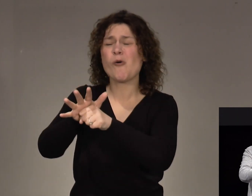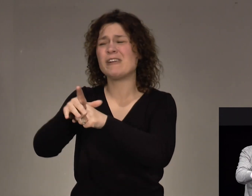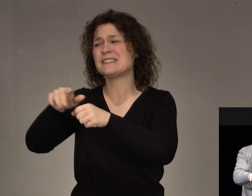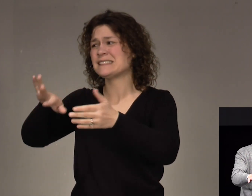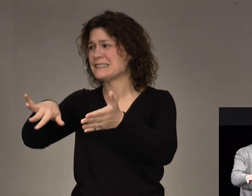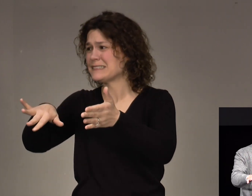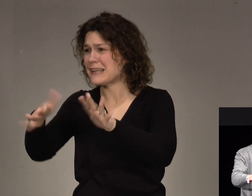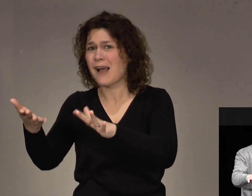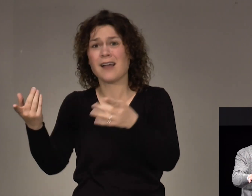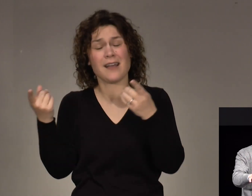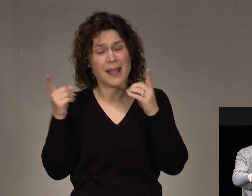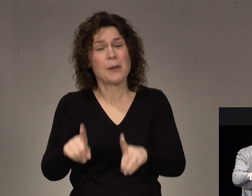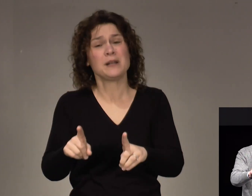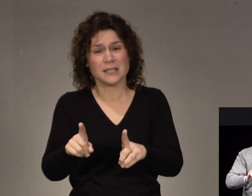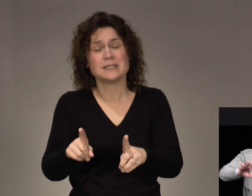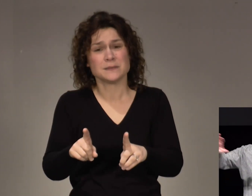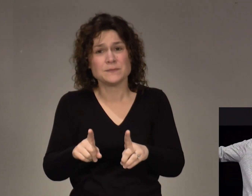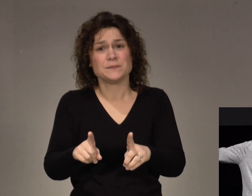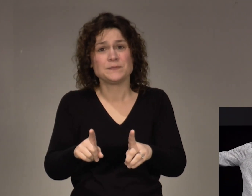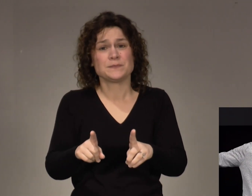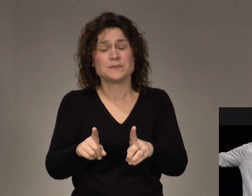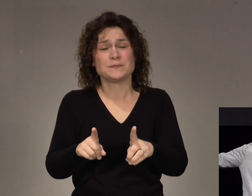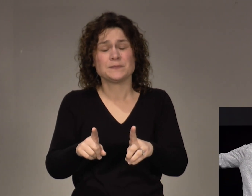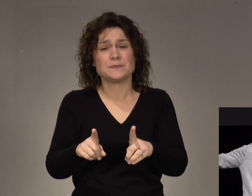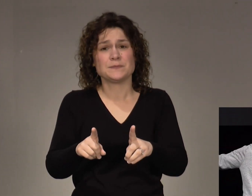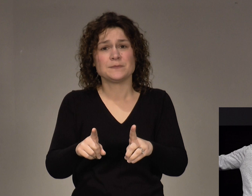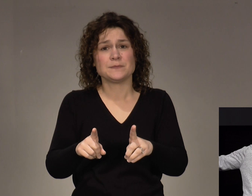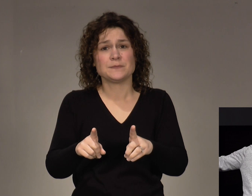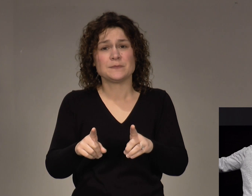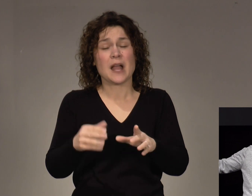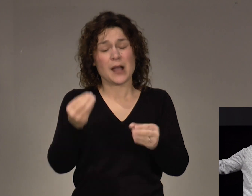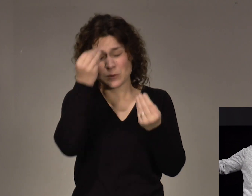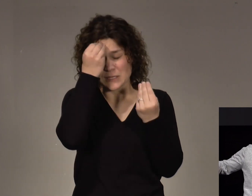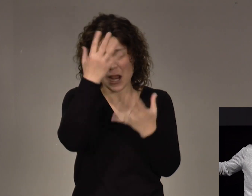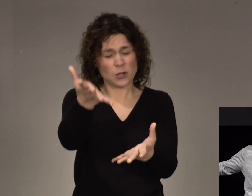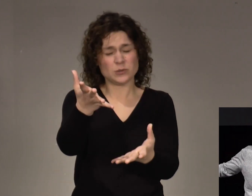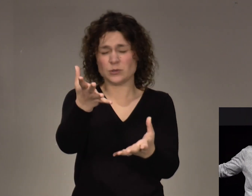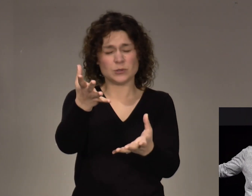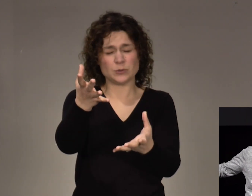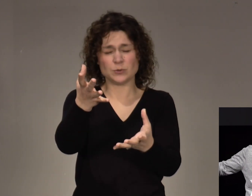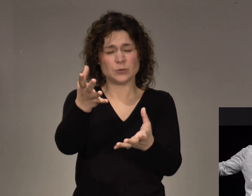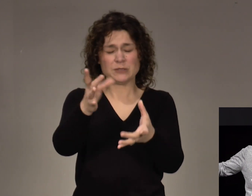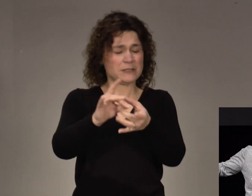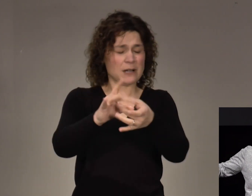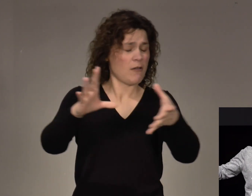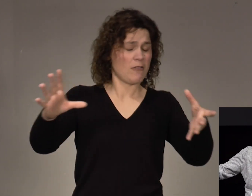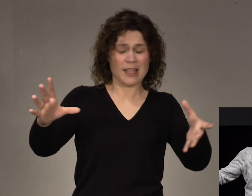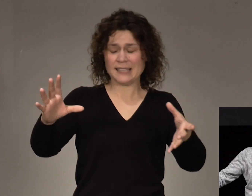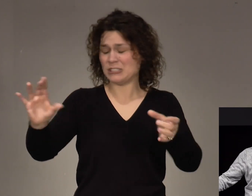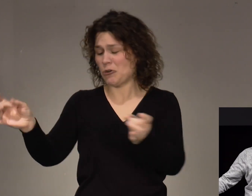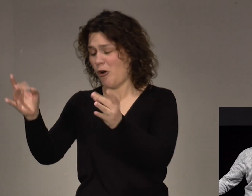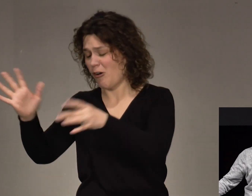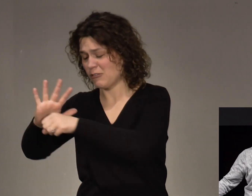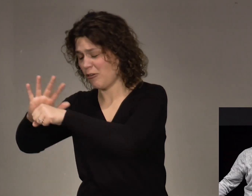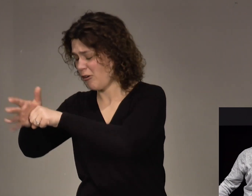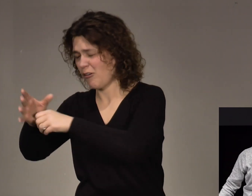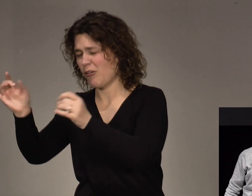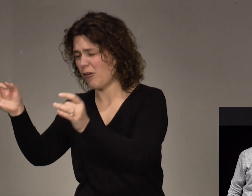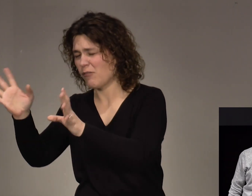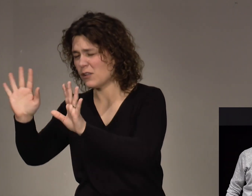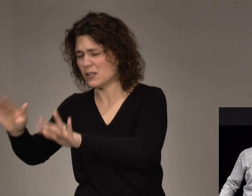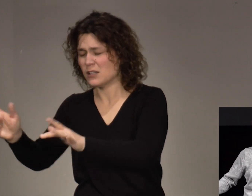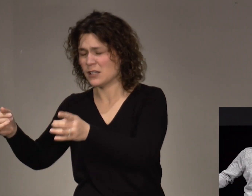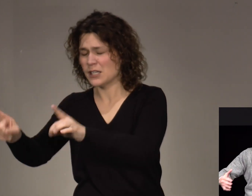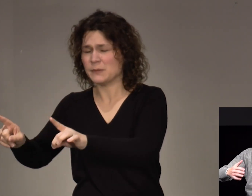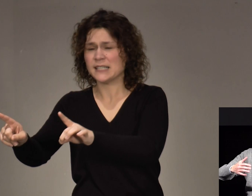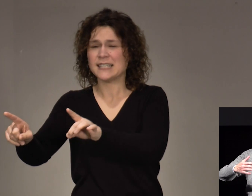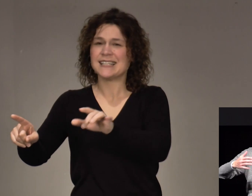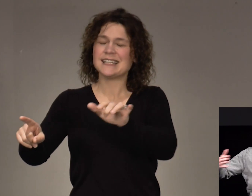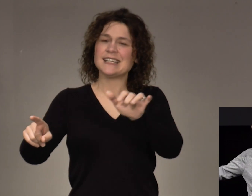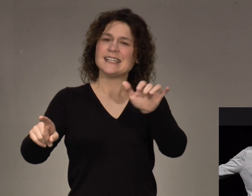you this, even apart from the catastrophe of Covid-19, in just a typical